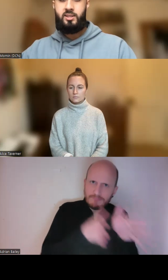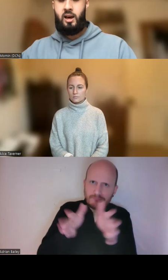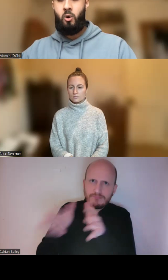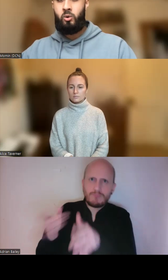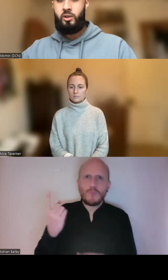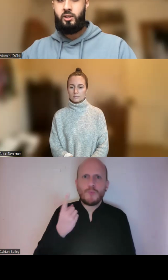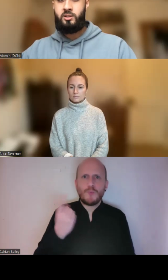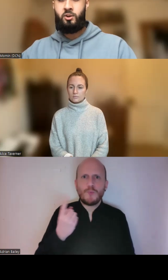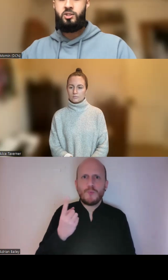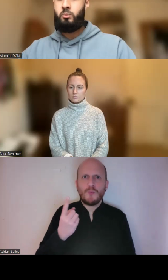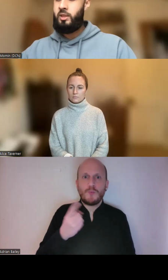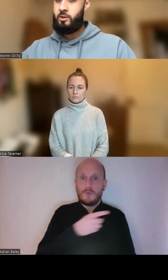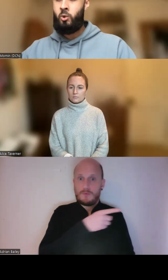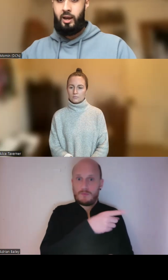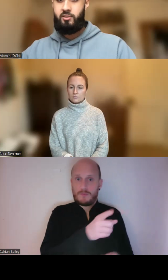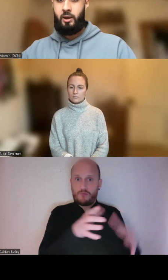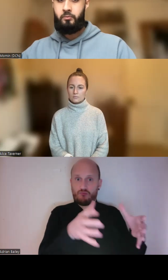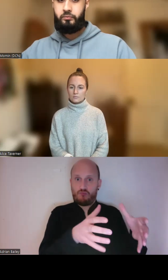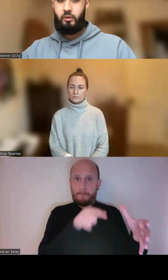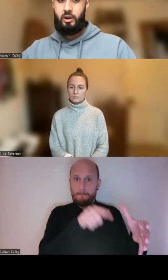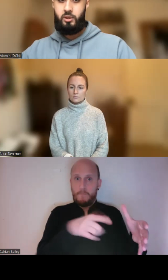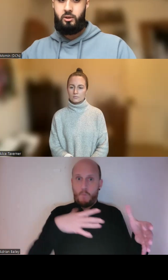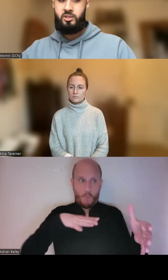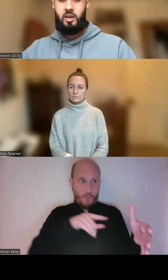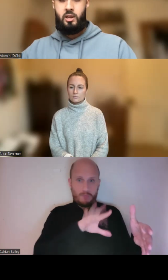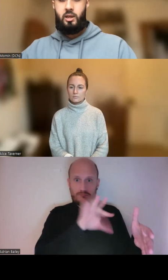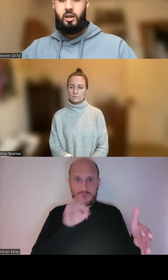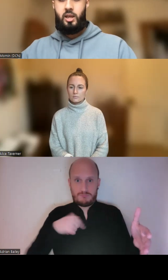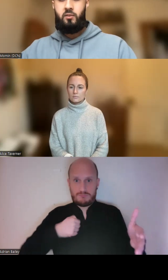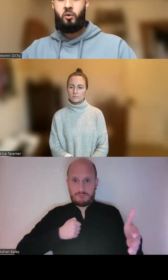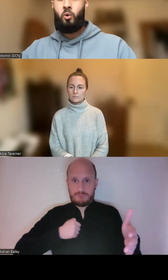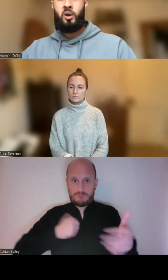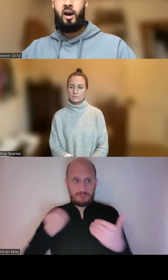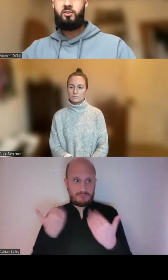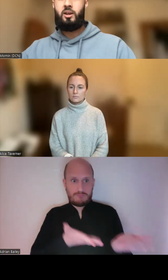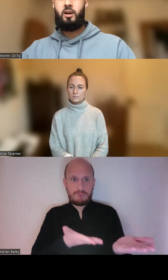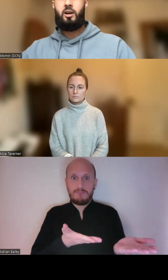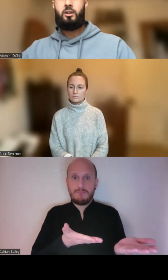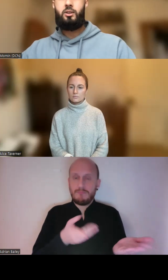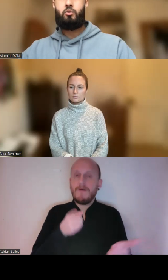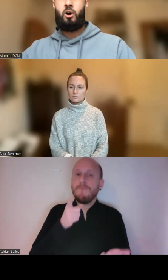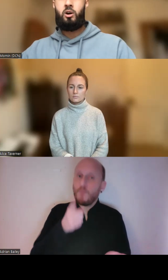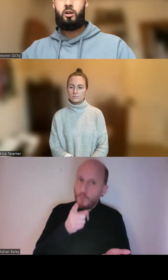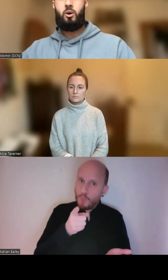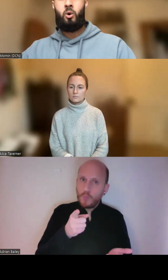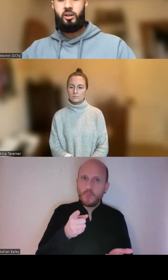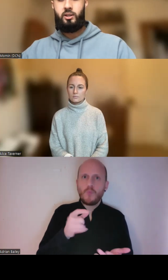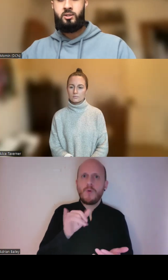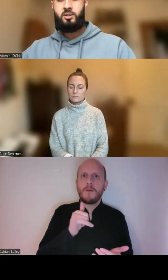Is that audience the consumer that you're going after? Because if you're going after the wrong audience